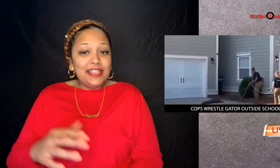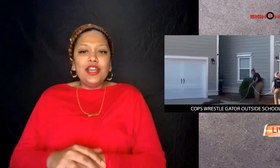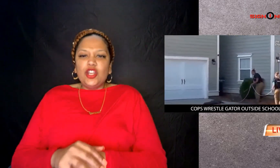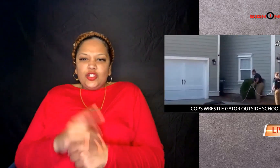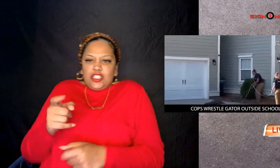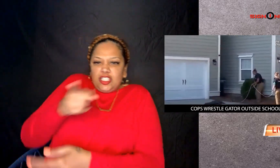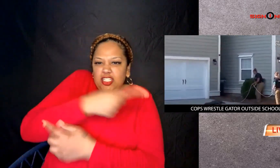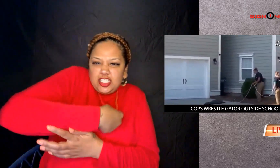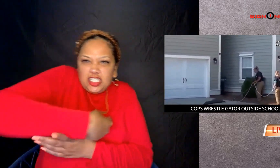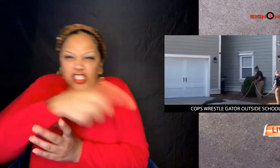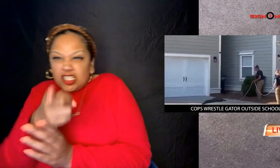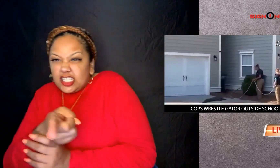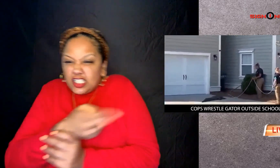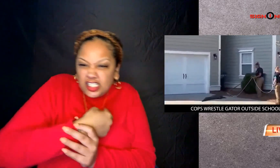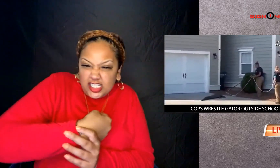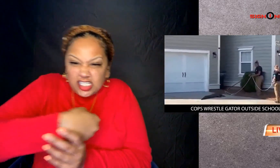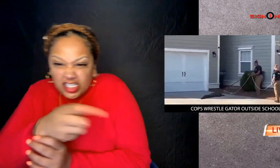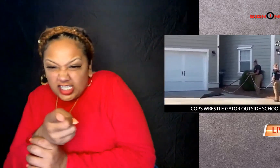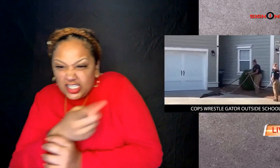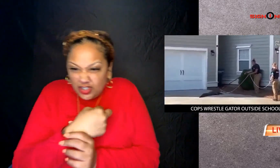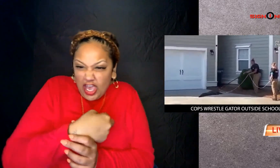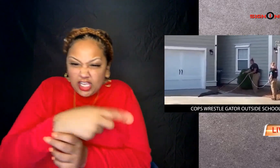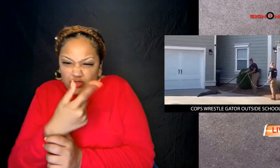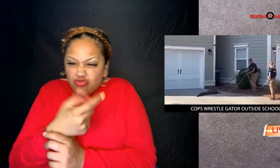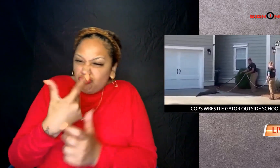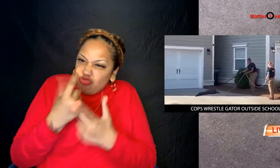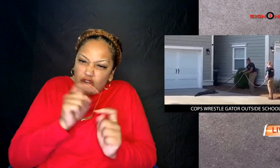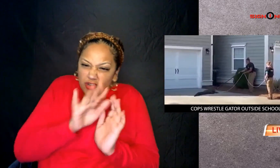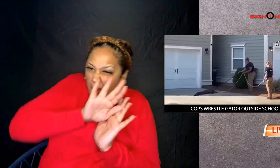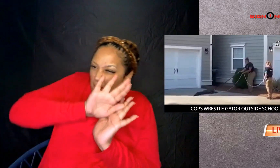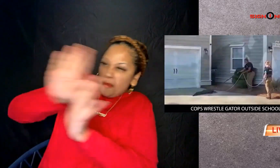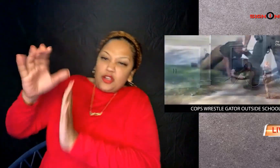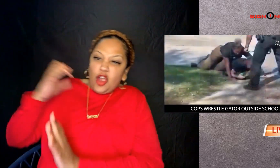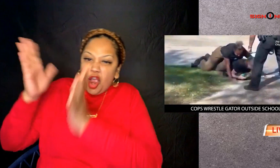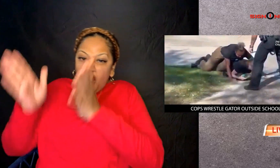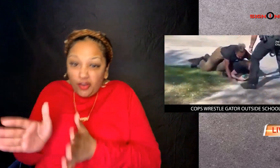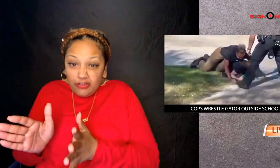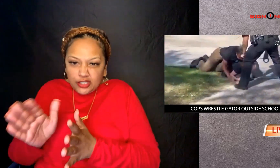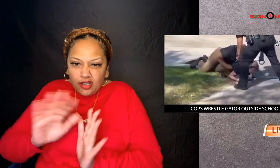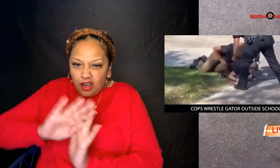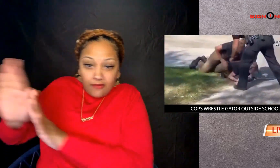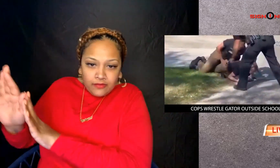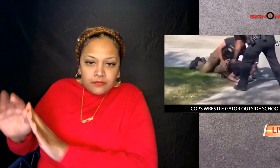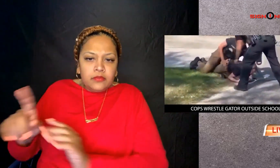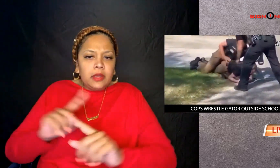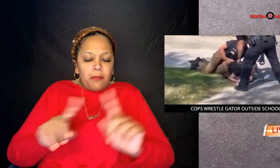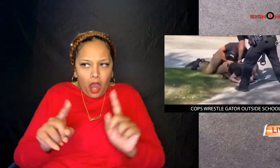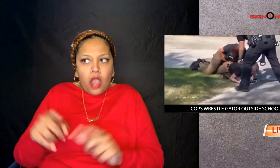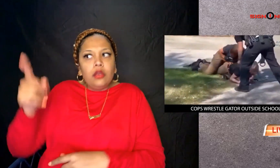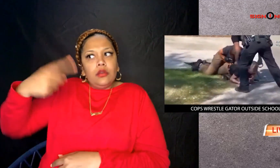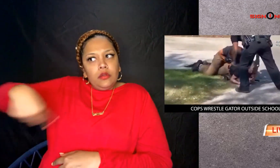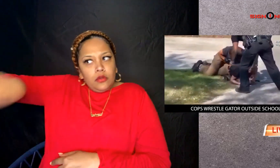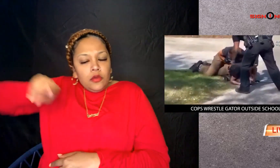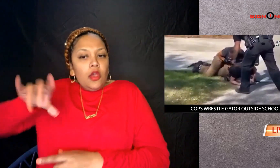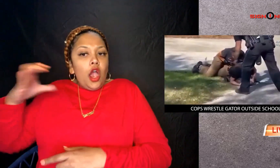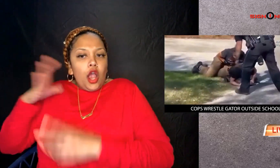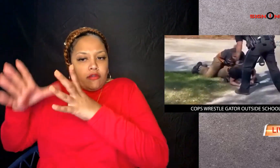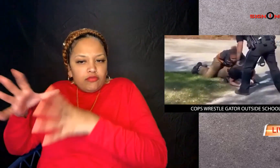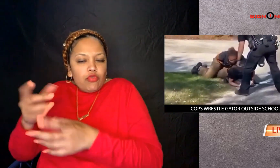it was not happy about it it thrashed back and forth trying to throw the officers off